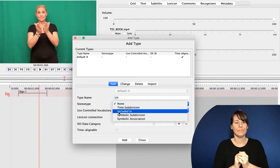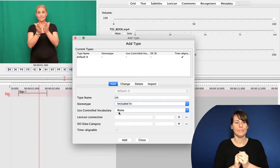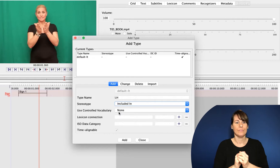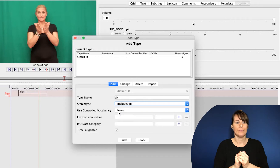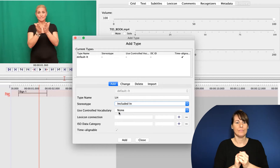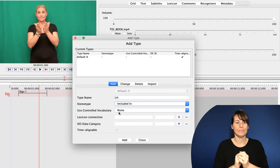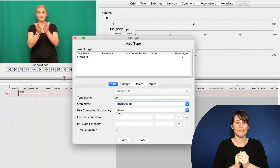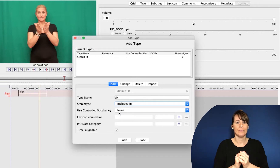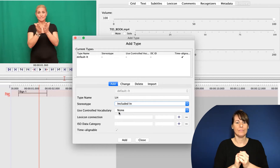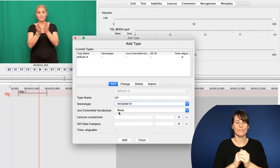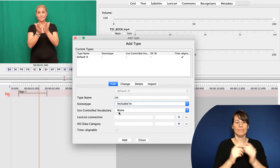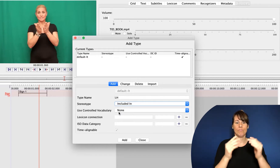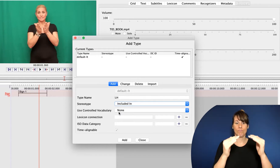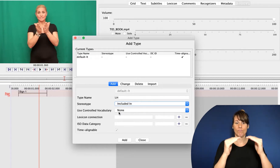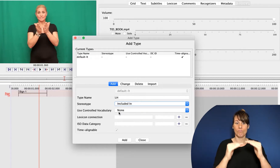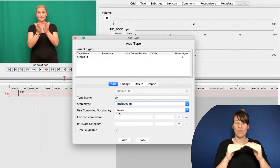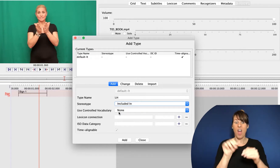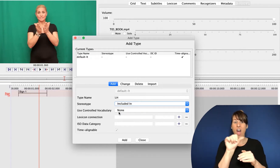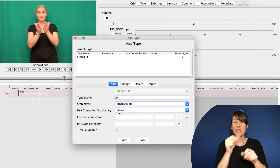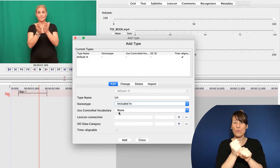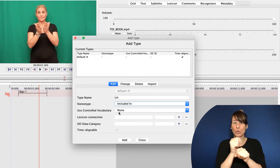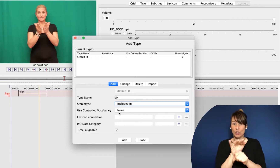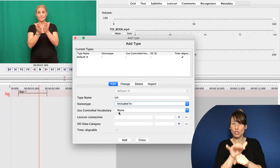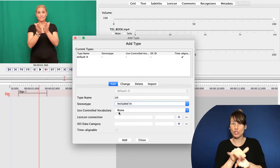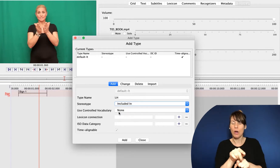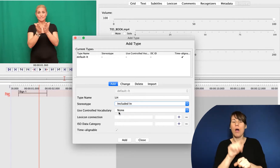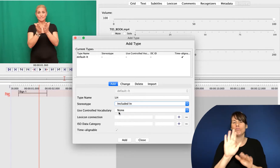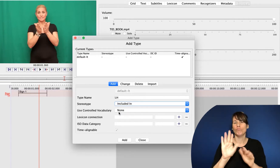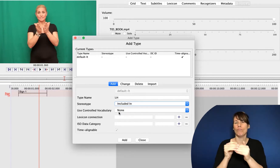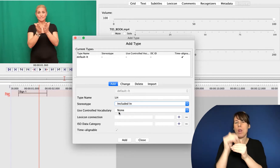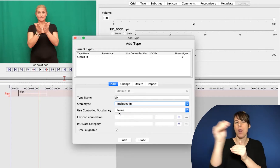But I will talk about the other options in the upcoming video.